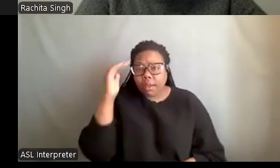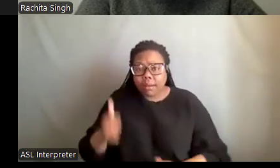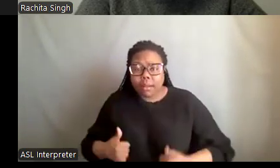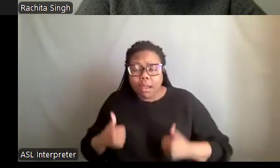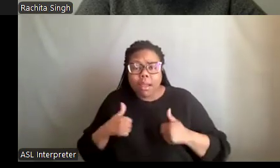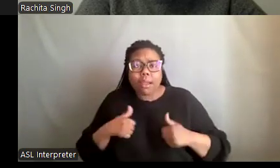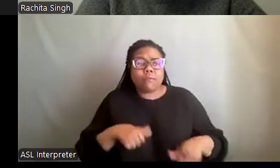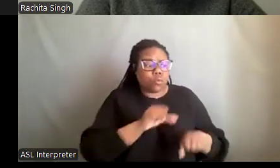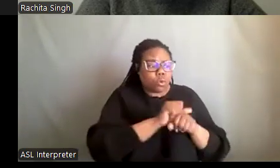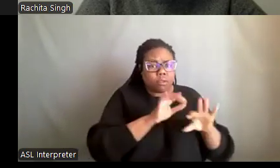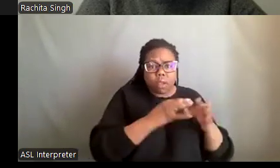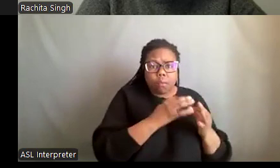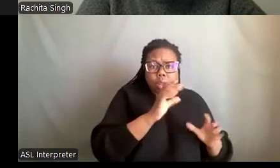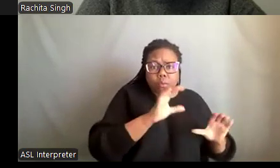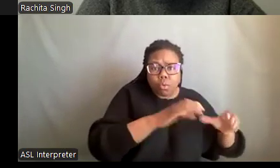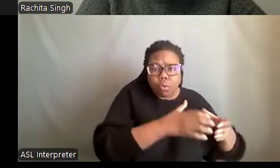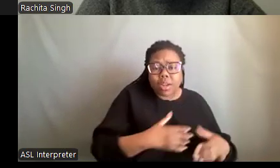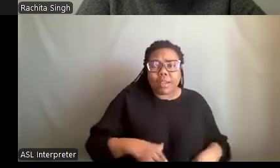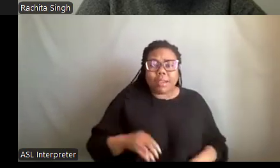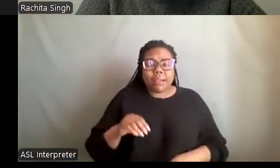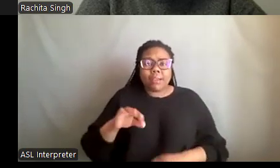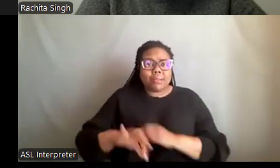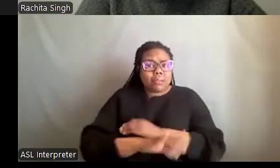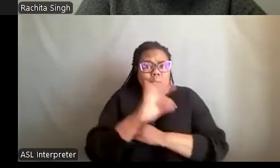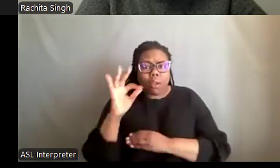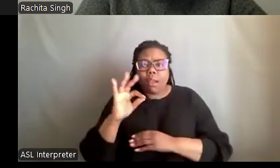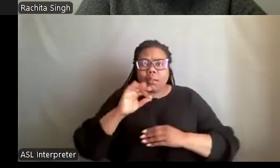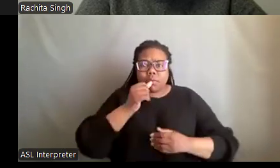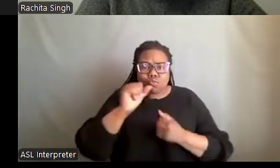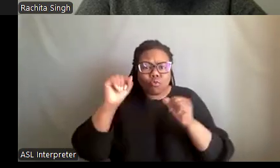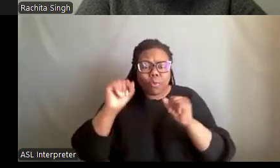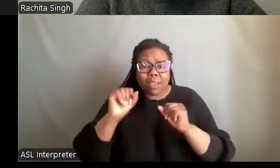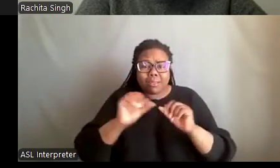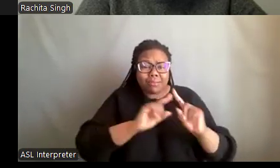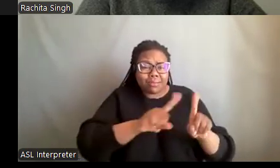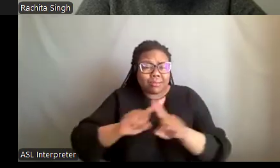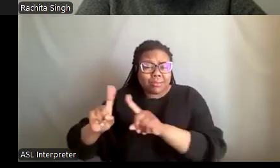families party. We need sunrise movement.